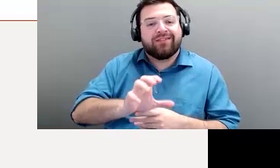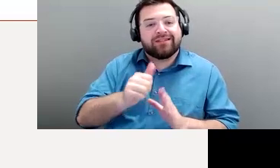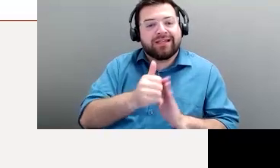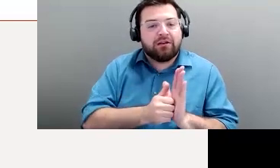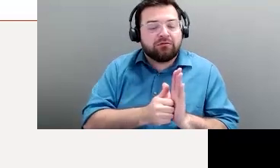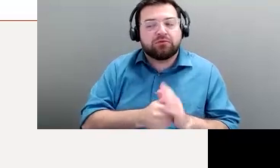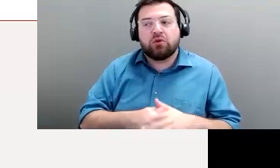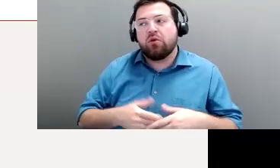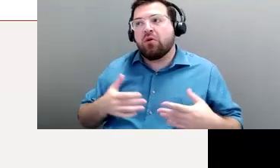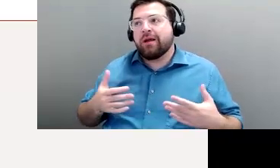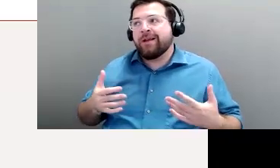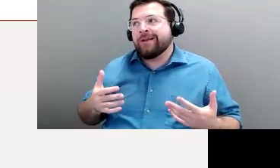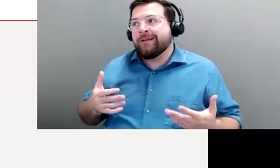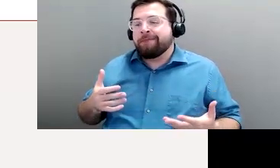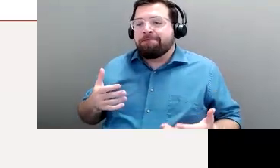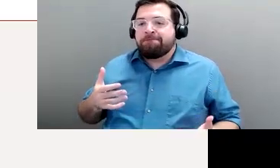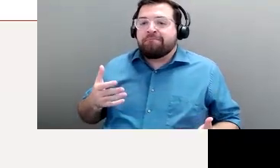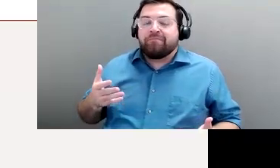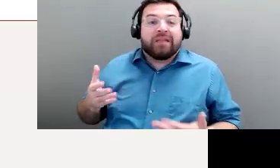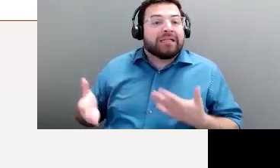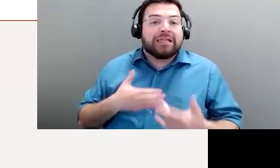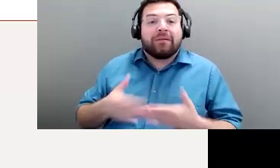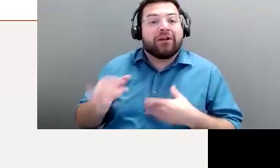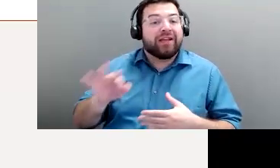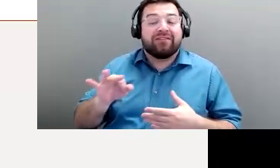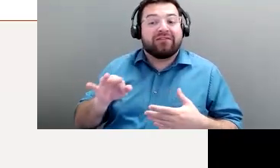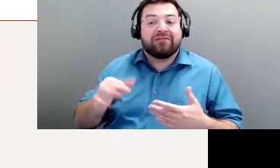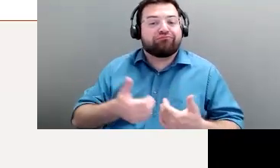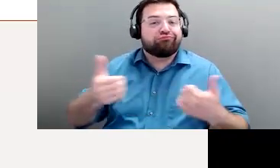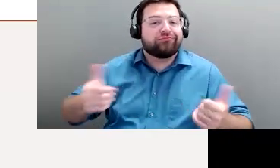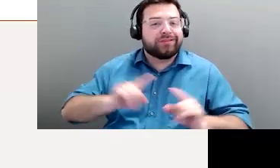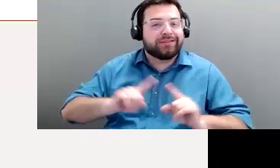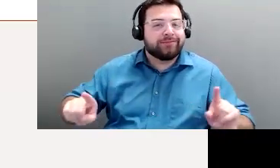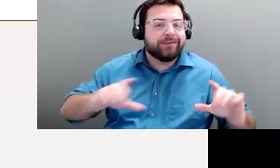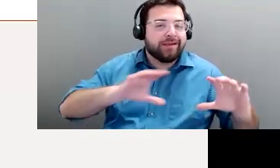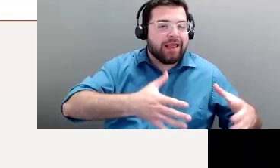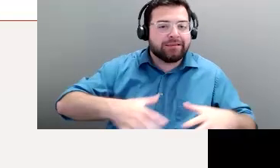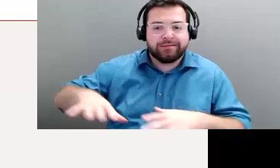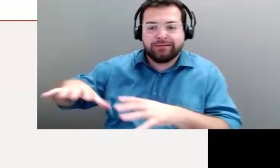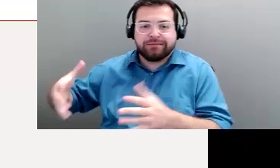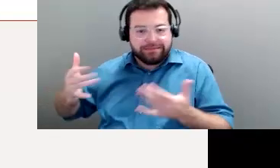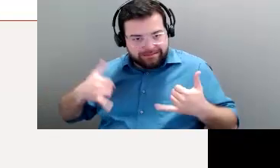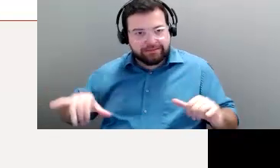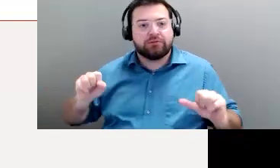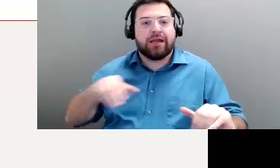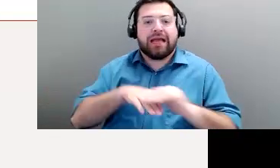if you're teaching, you know, two different courses or whatnot, you'll still have access to all of the comments that you saved